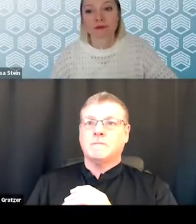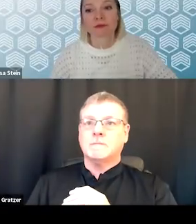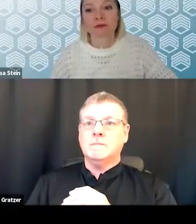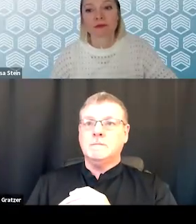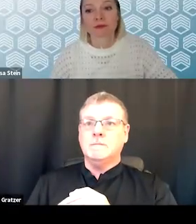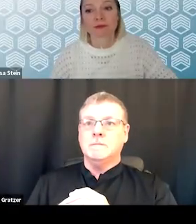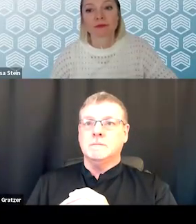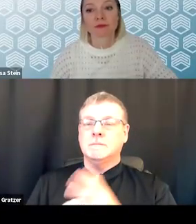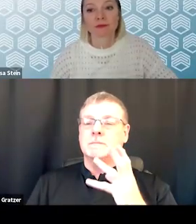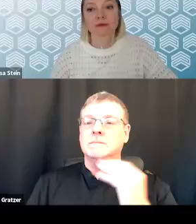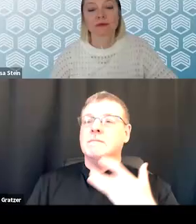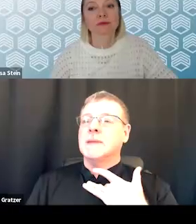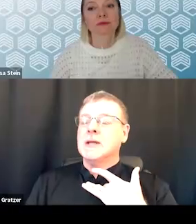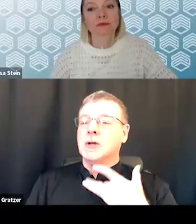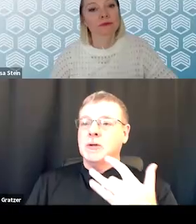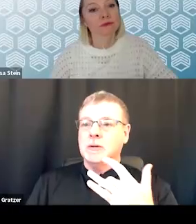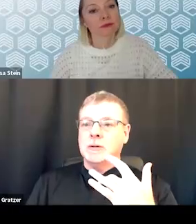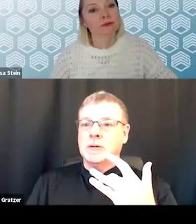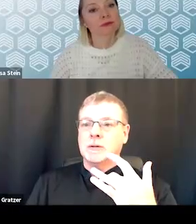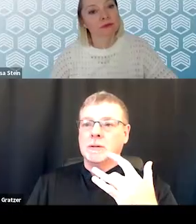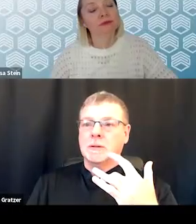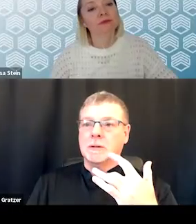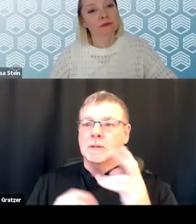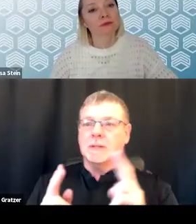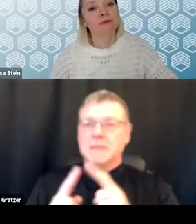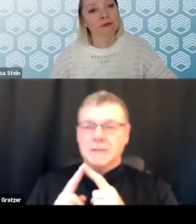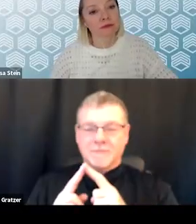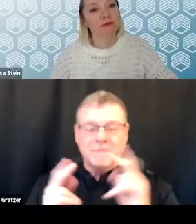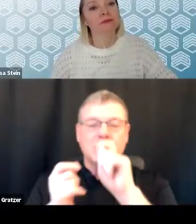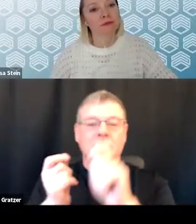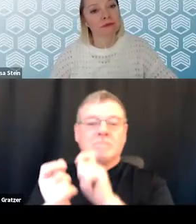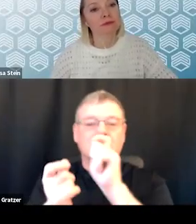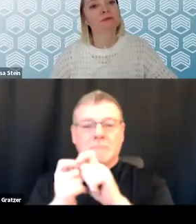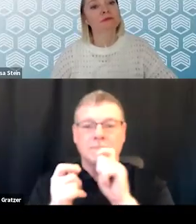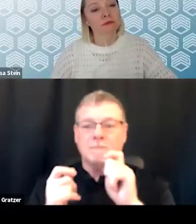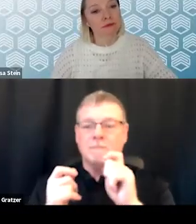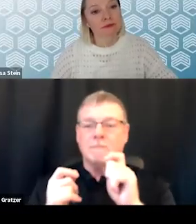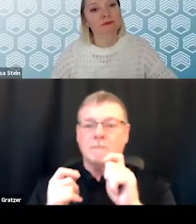And it's usually, like, it's a very specific set of protocols